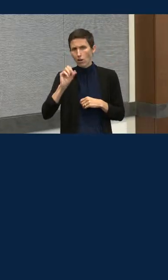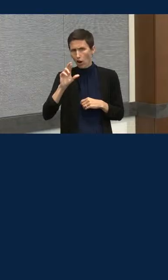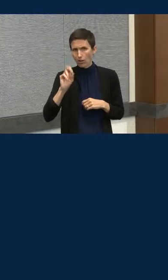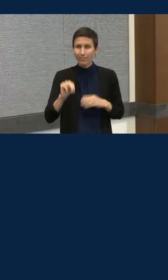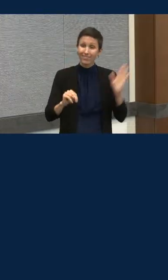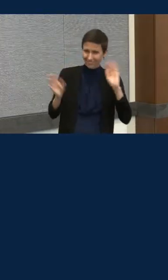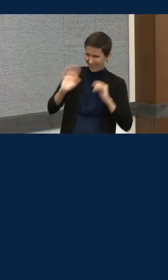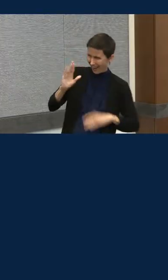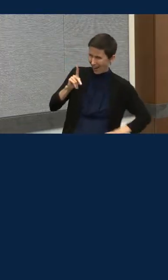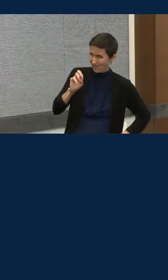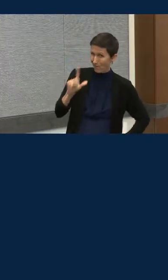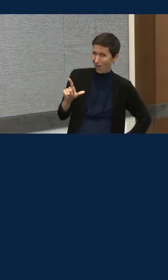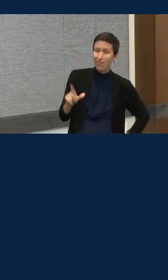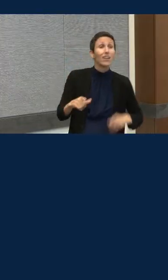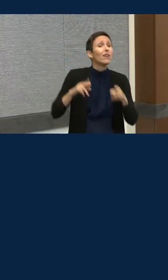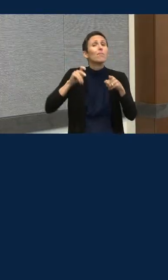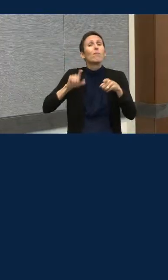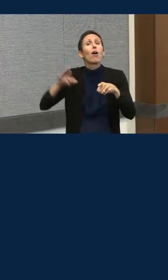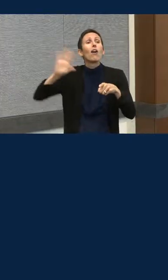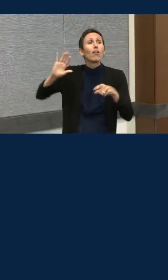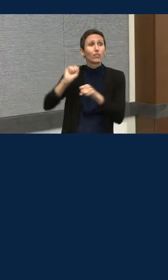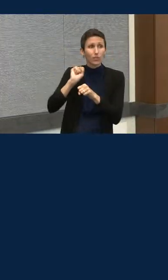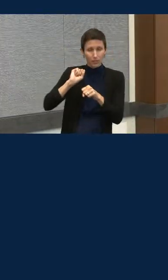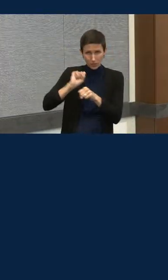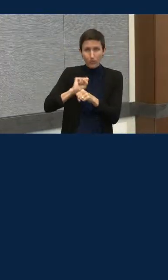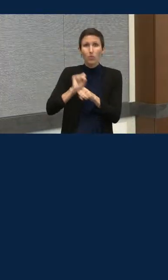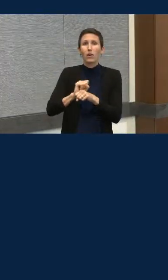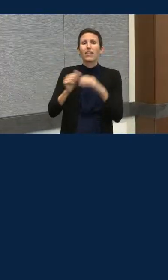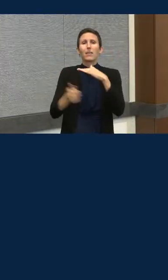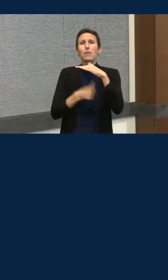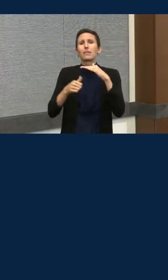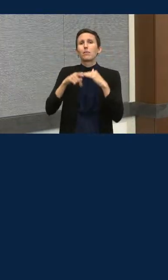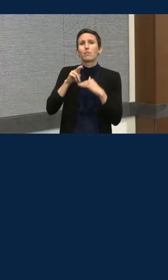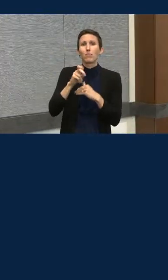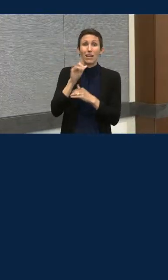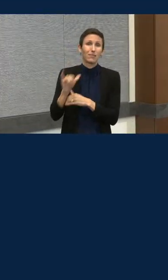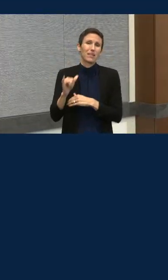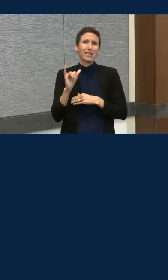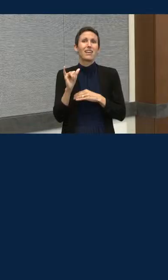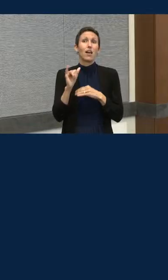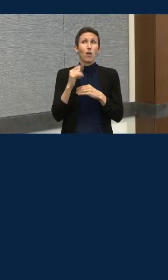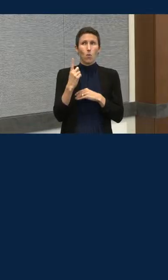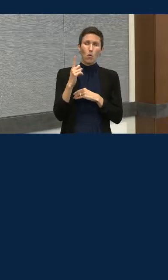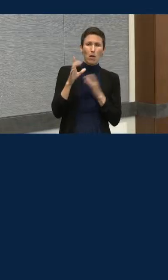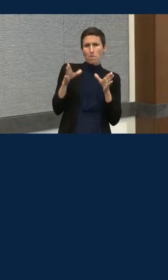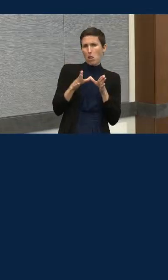Hi Paul. You are working in the basement of the Kresge building just like I did go